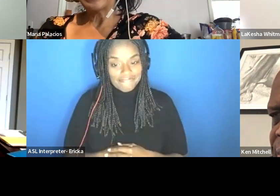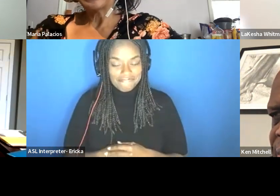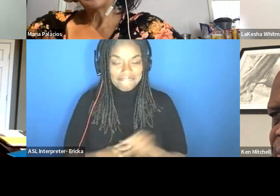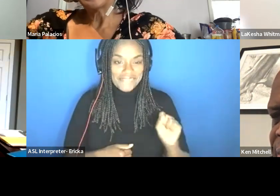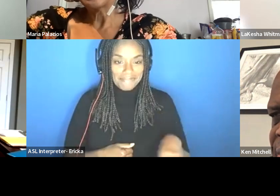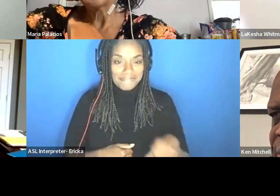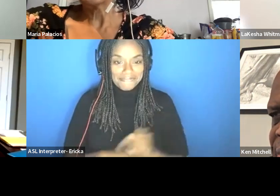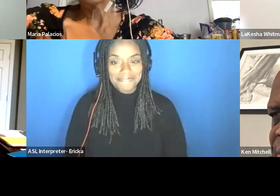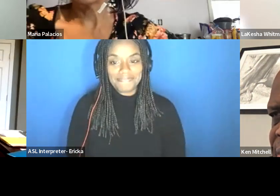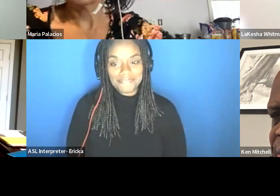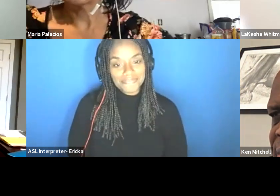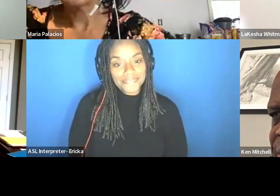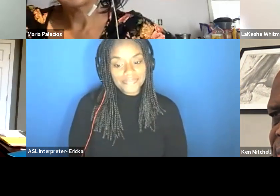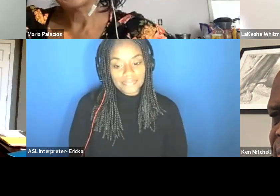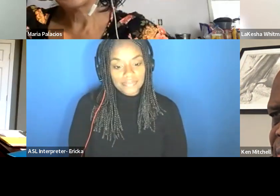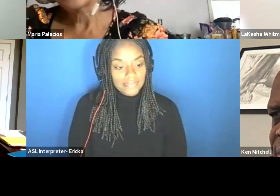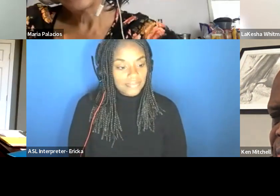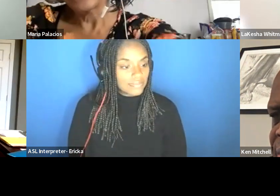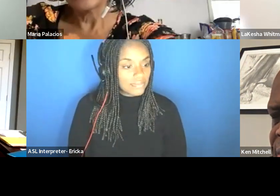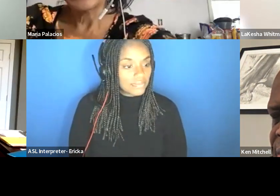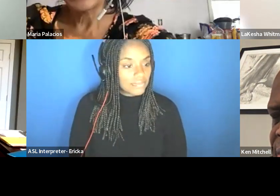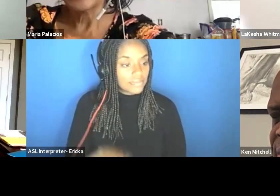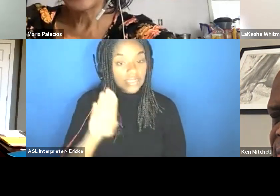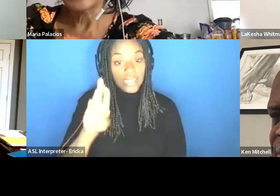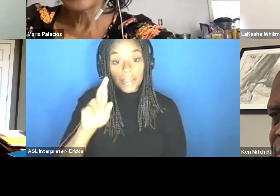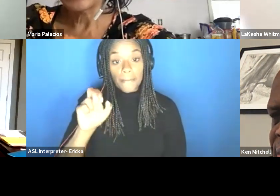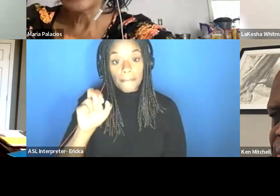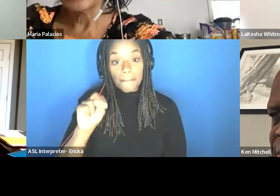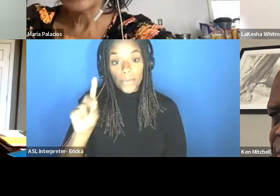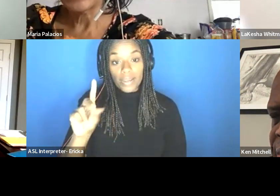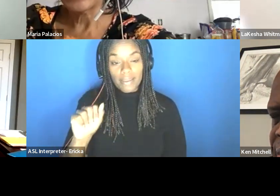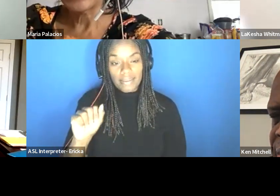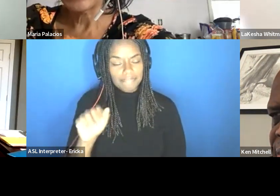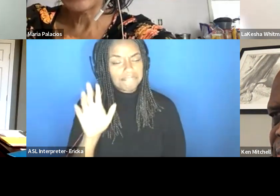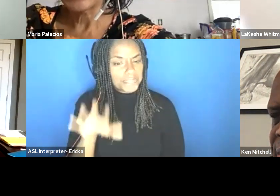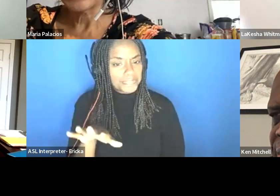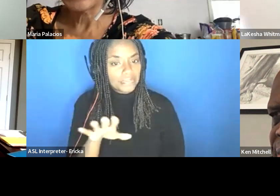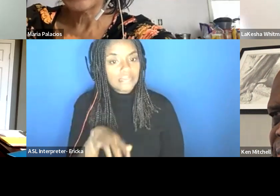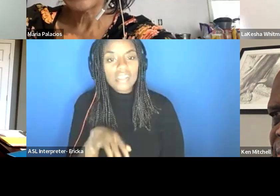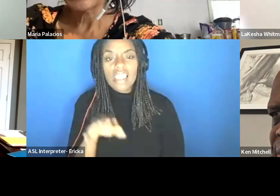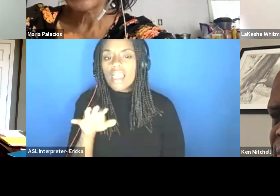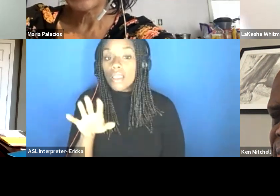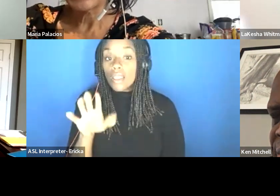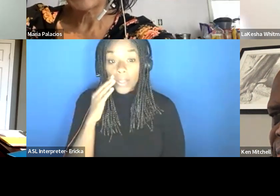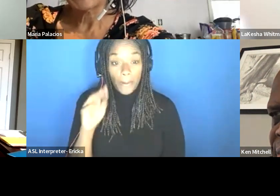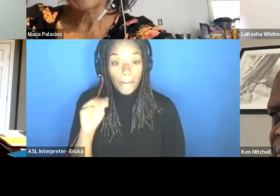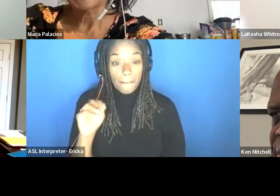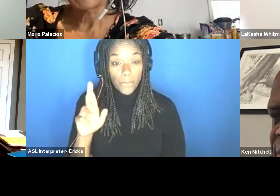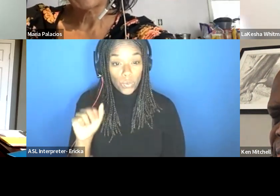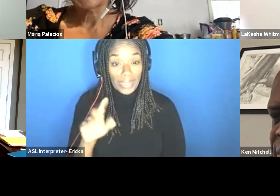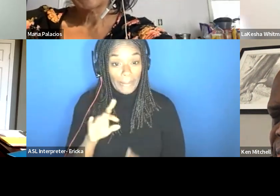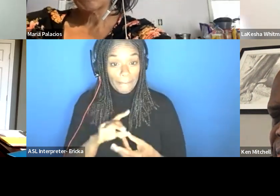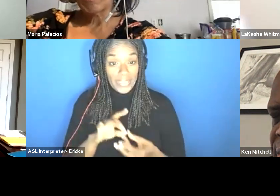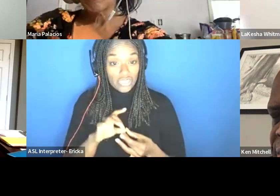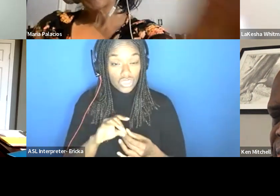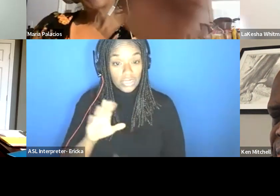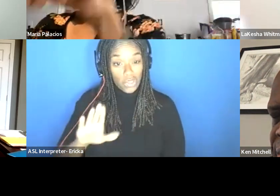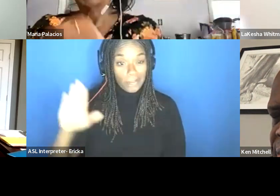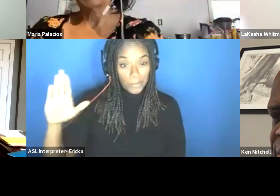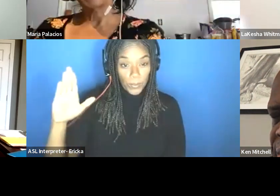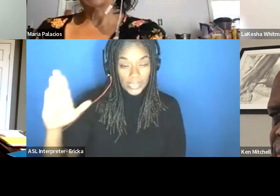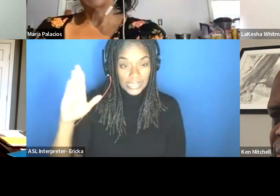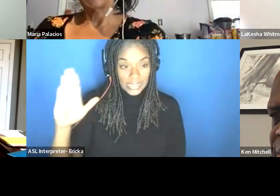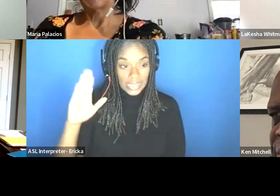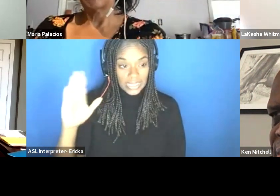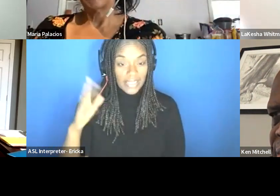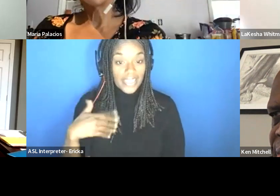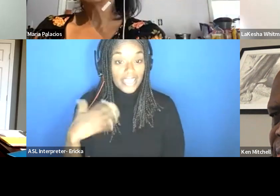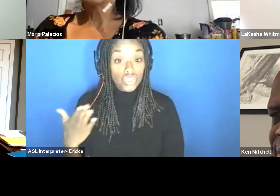So, yeah.